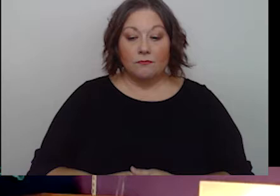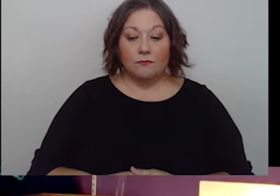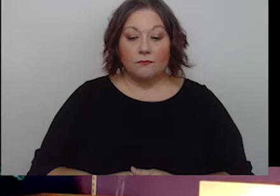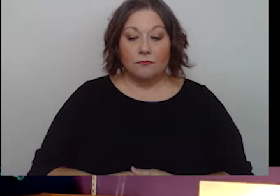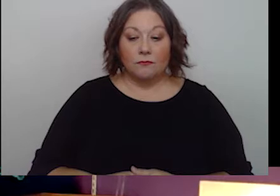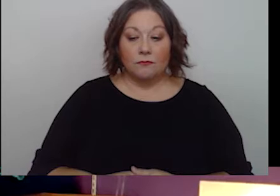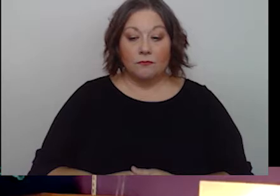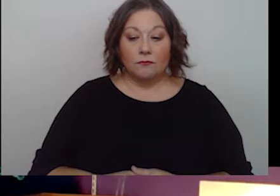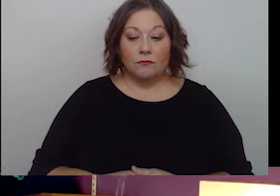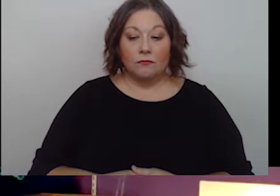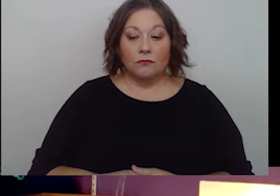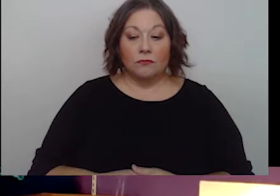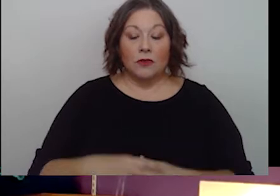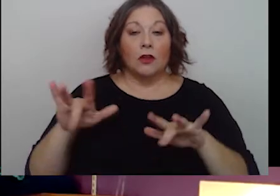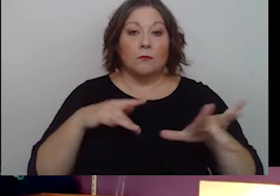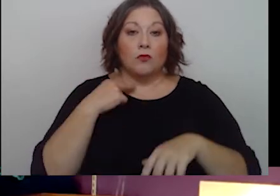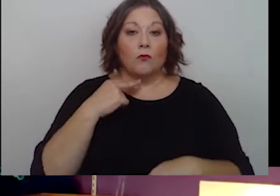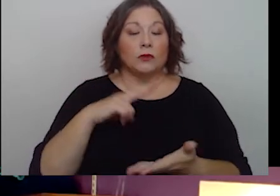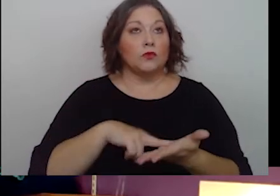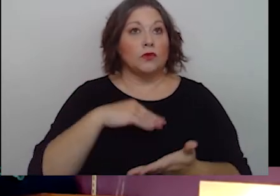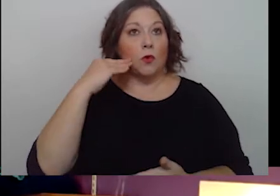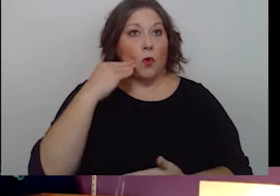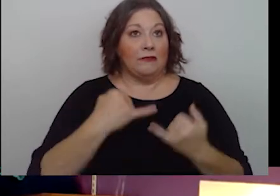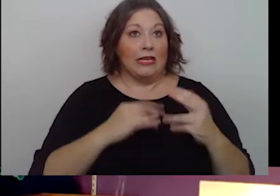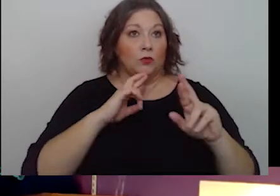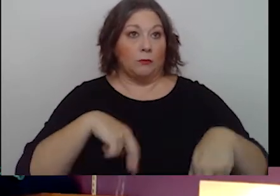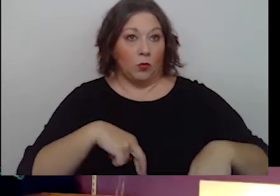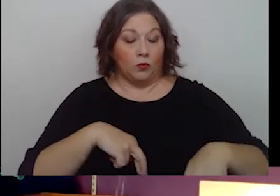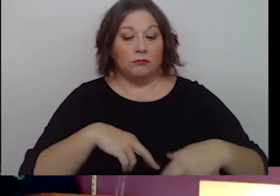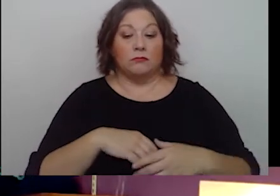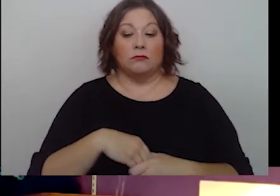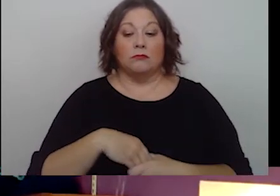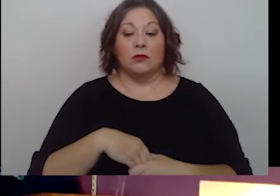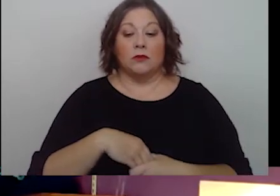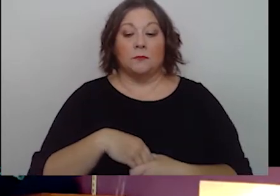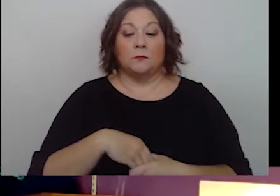(computer talking)